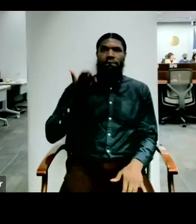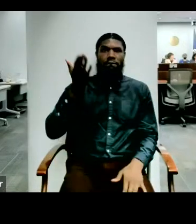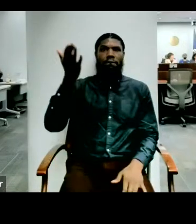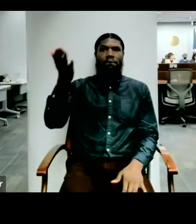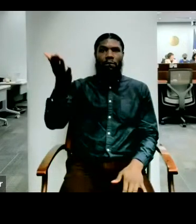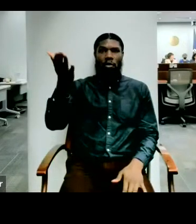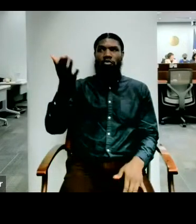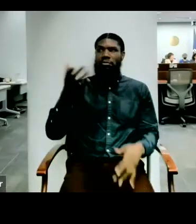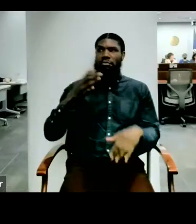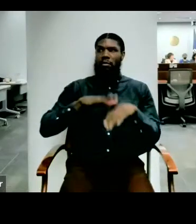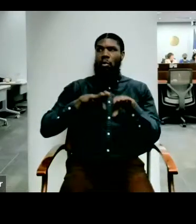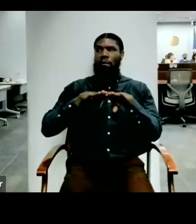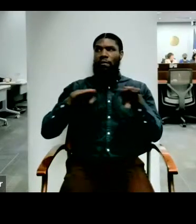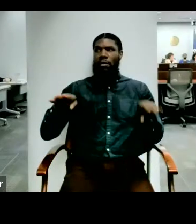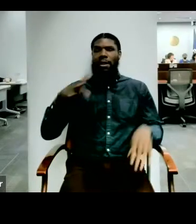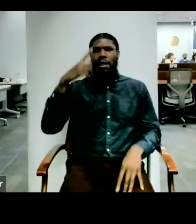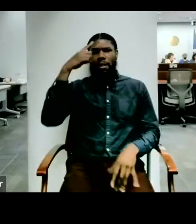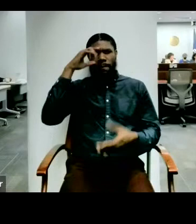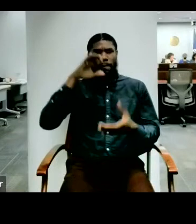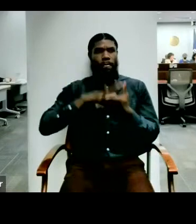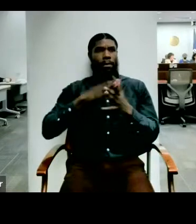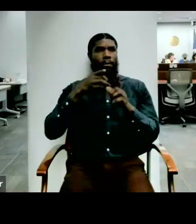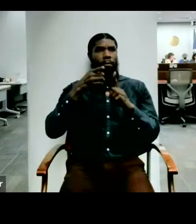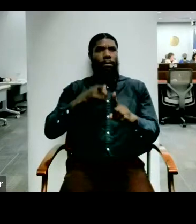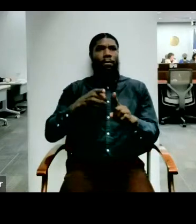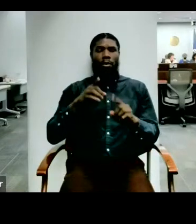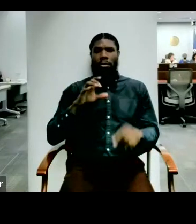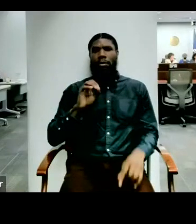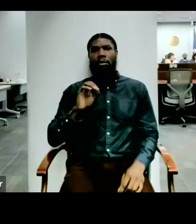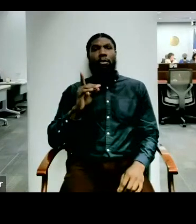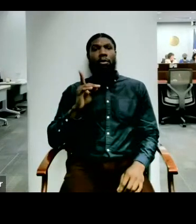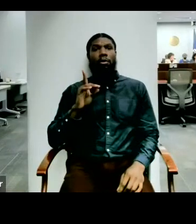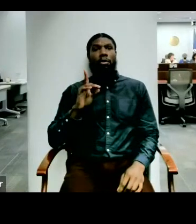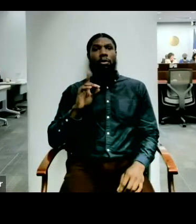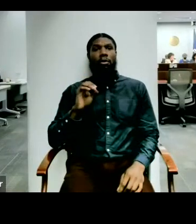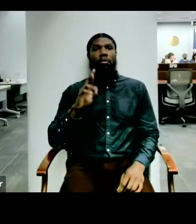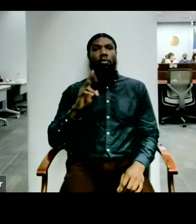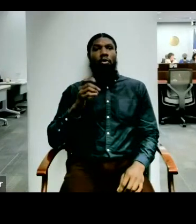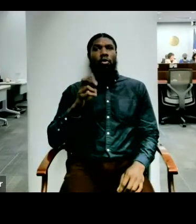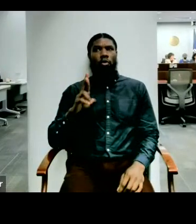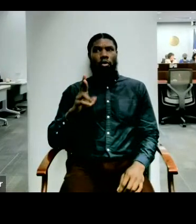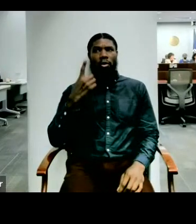And I believe as a point of order the next step would be for Commissioner Lucas to speak in favor